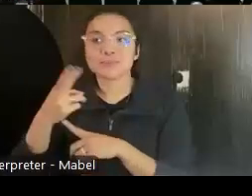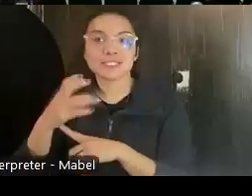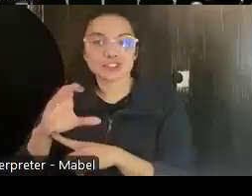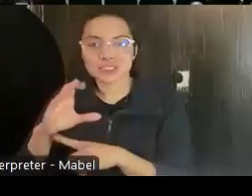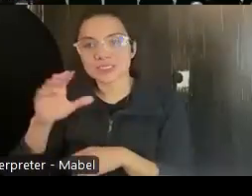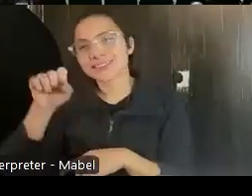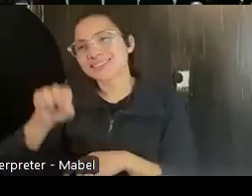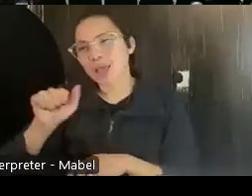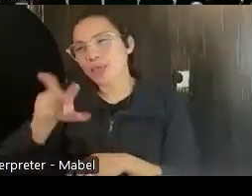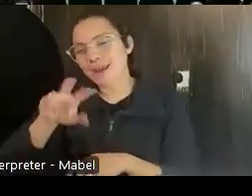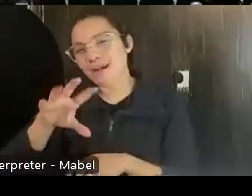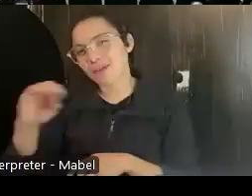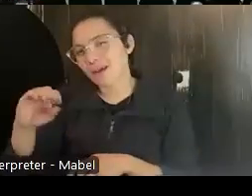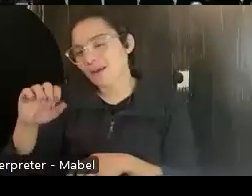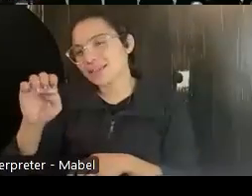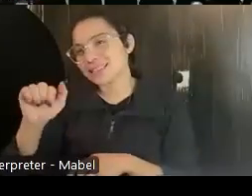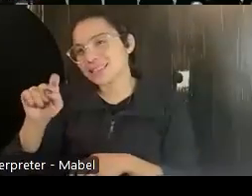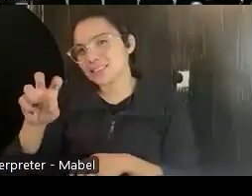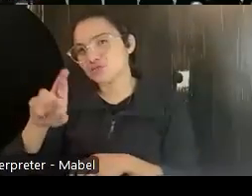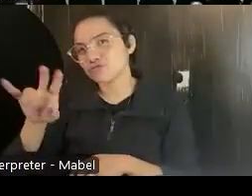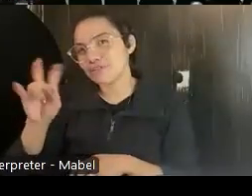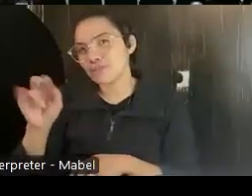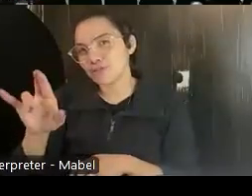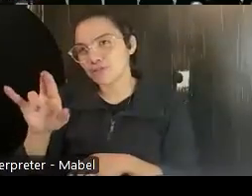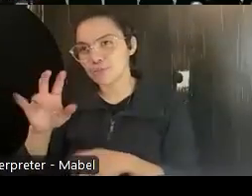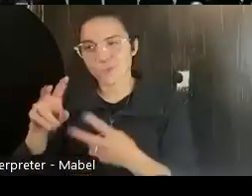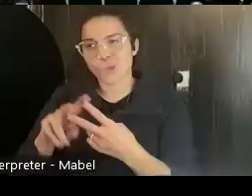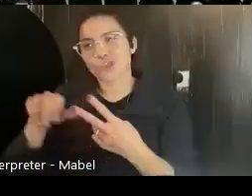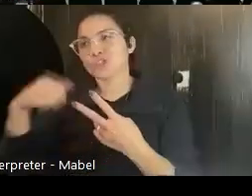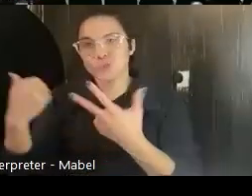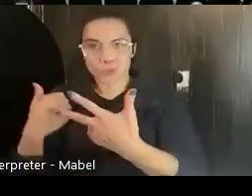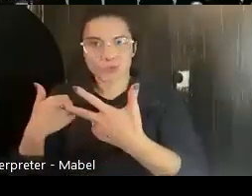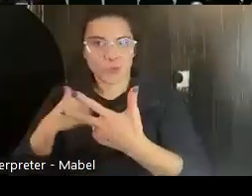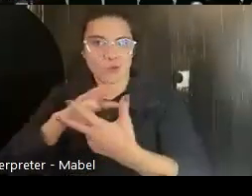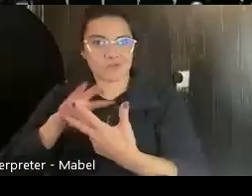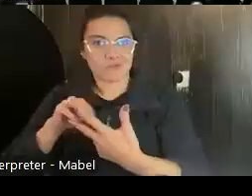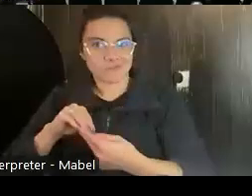Road um and that has made a tremendous difference uh for the families that are seen in the Urgent